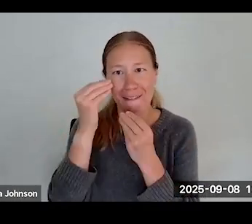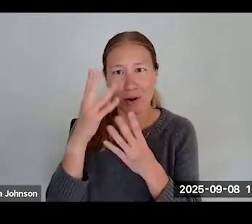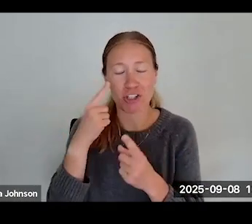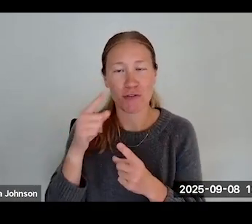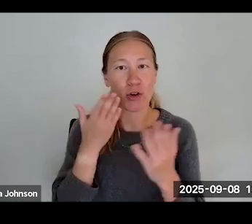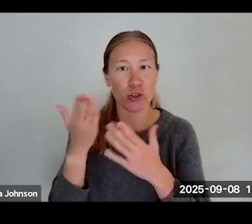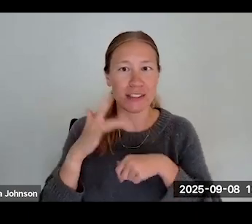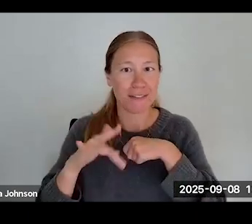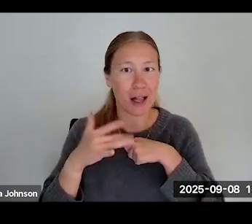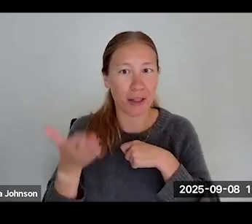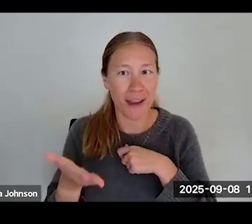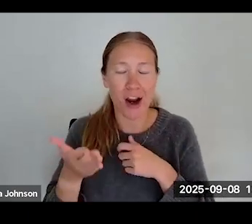and guidance on how to request them.